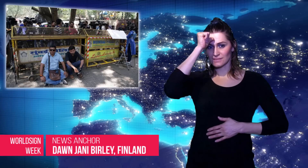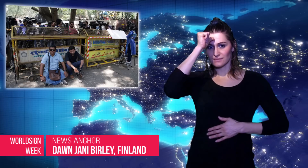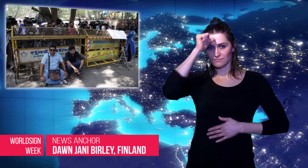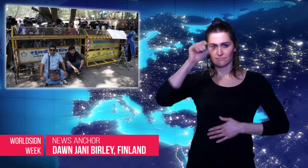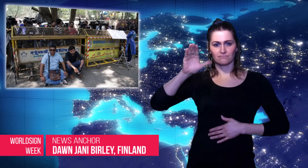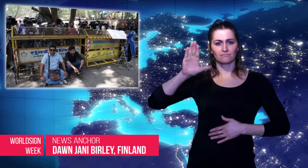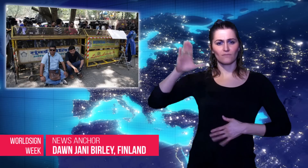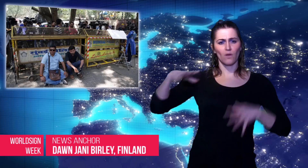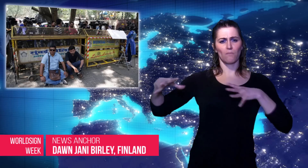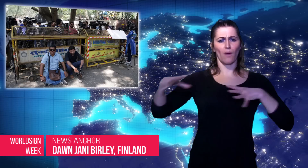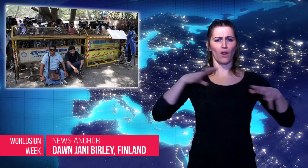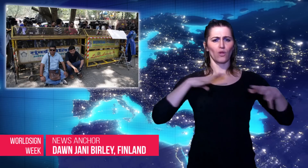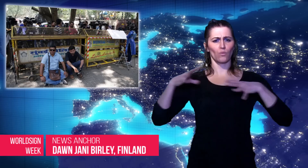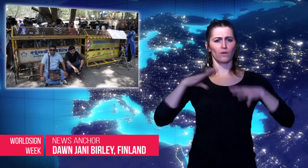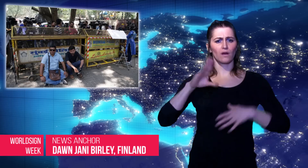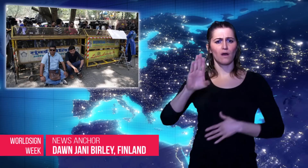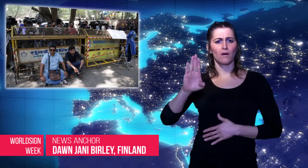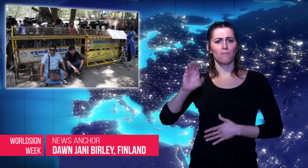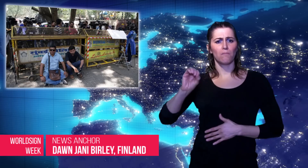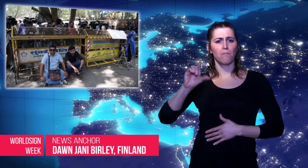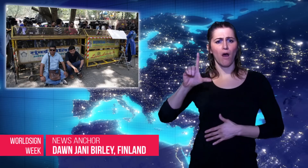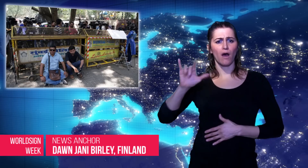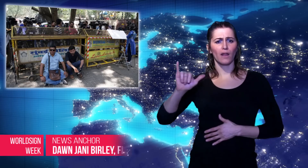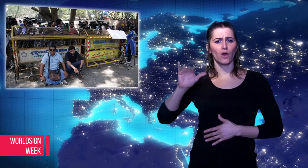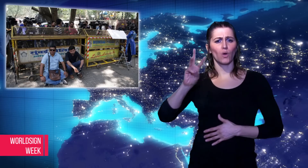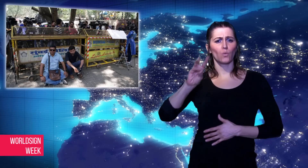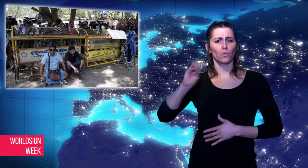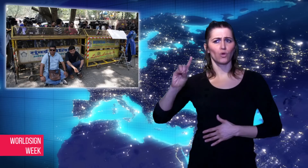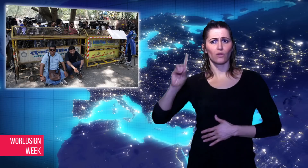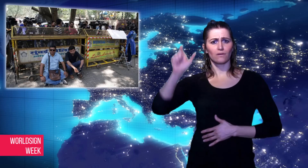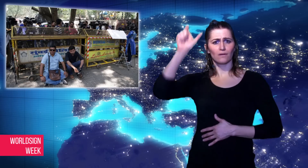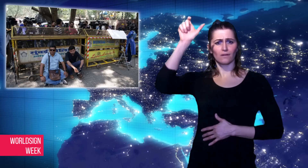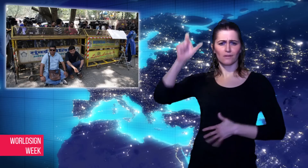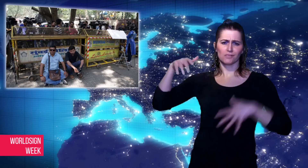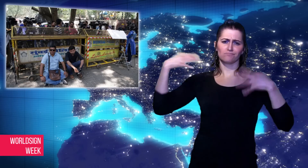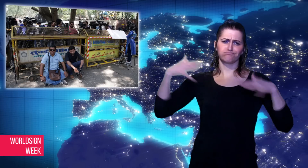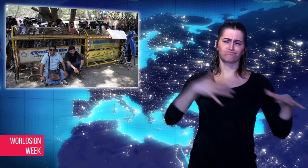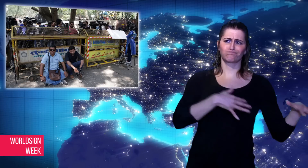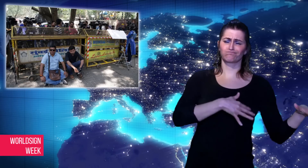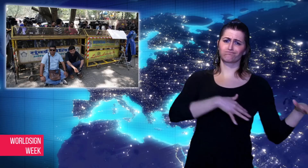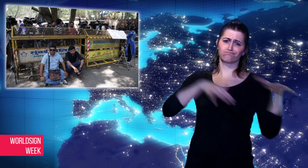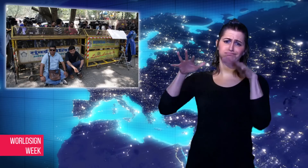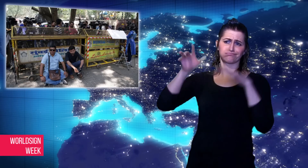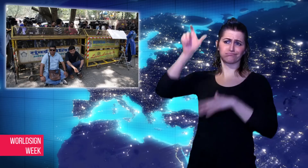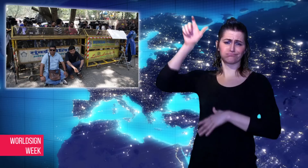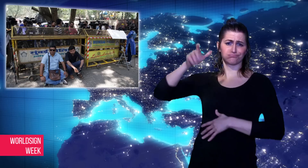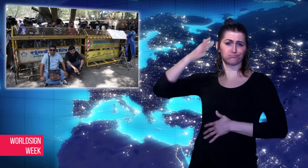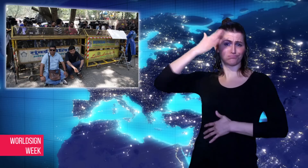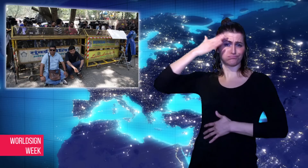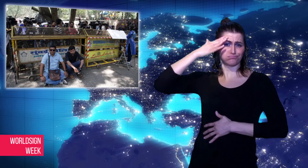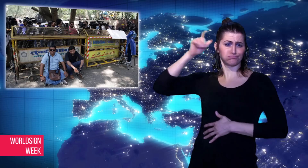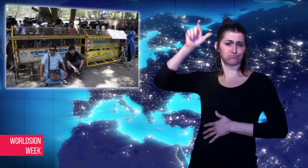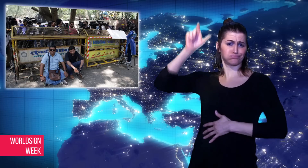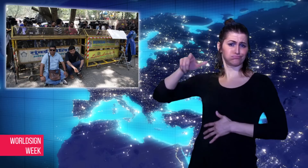Dawn: Bollywood star drowned in a bathtub